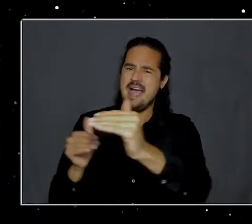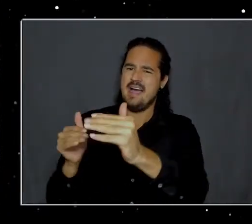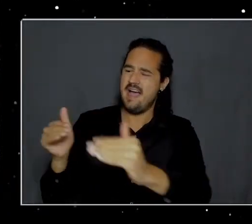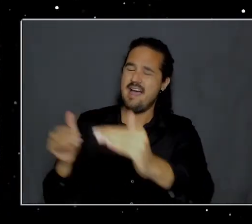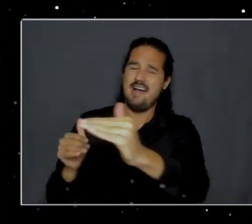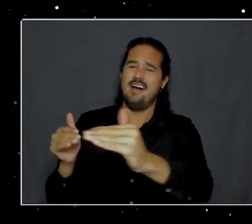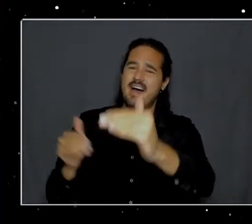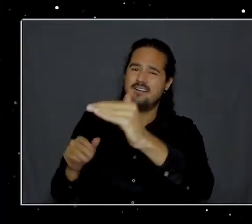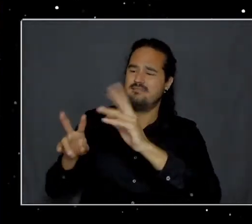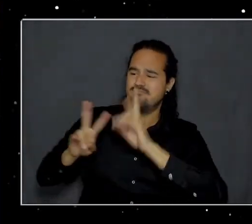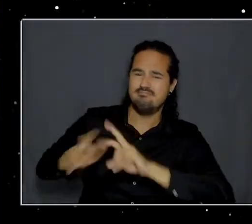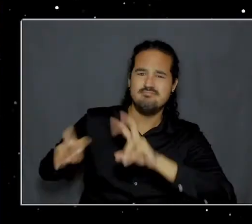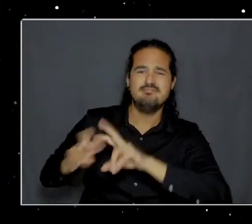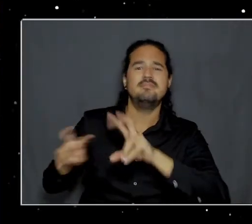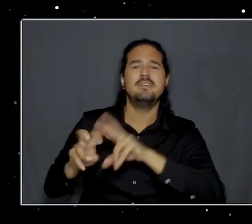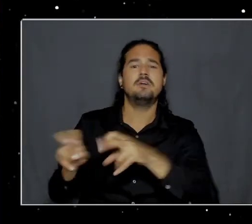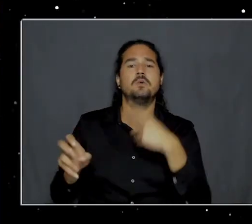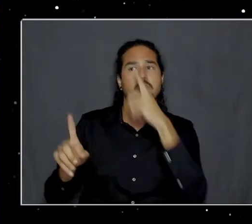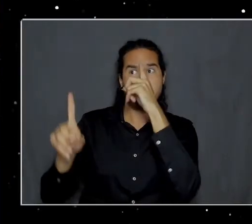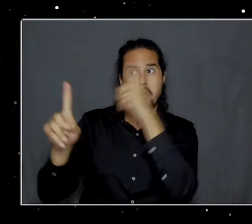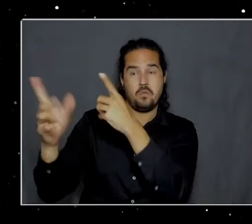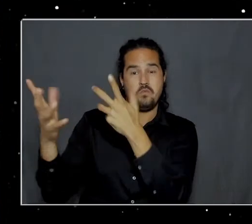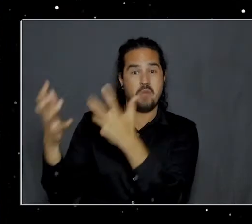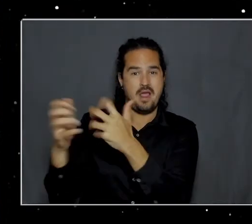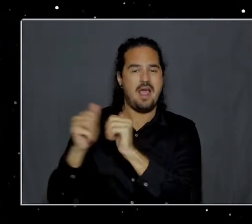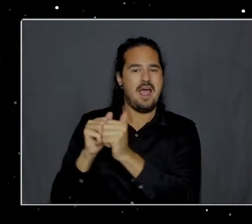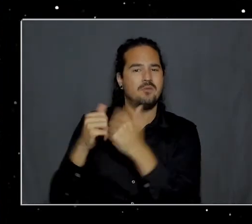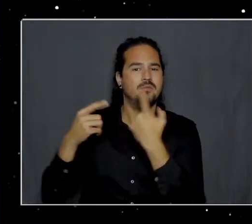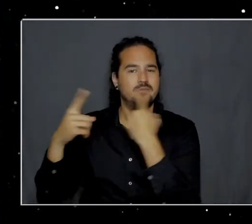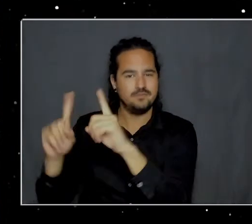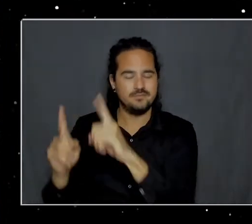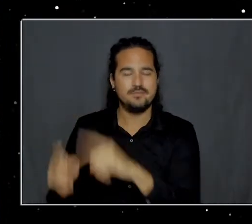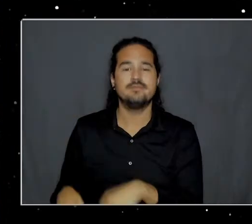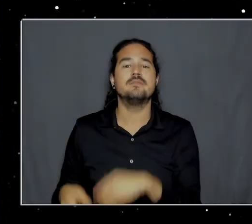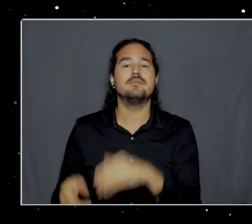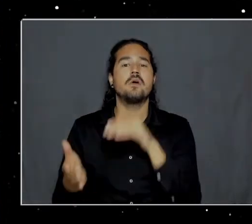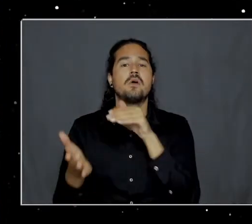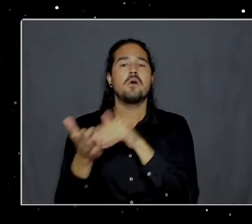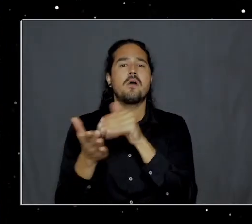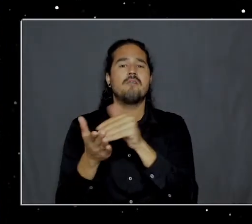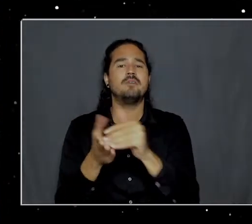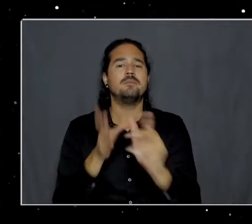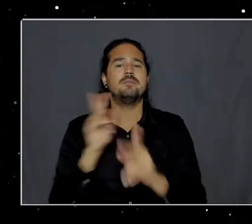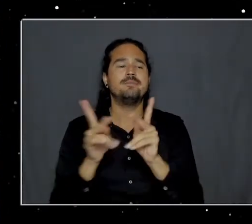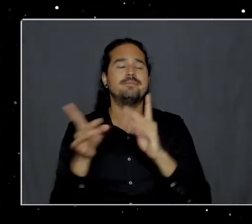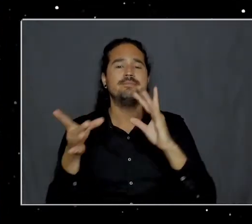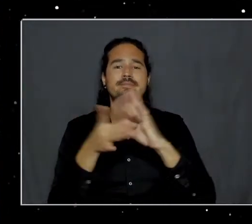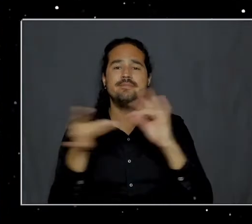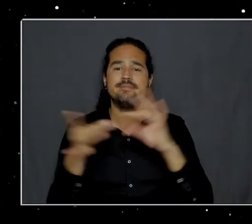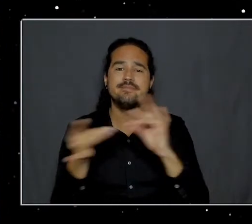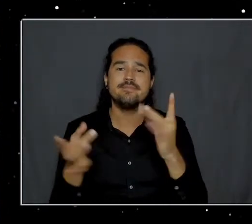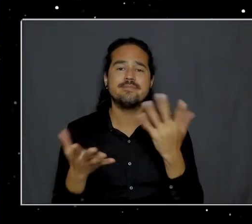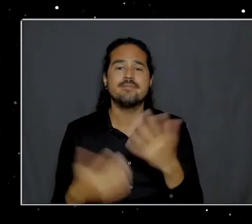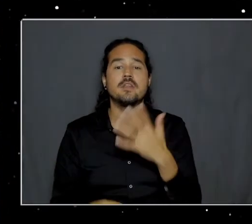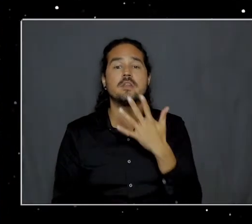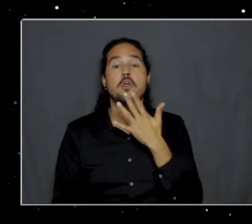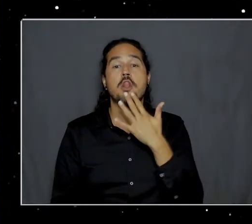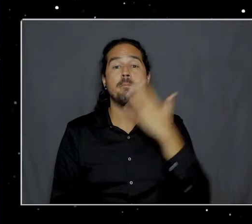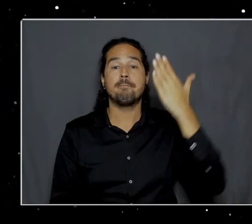AND THAT MEANS UNDERSTANDING THOSE STRUCTURES AND SYSTEMS, BECAUSE MOST OF THE TIME, PEOPLE